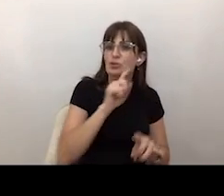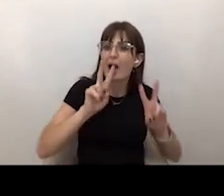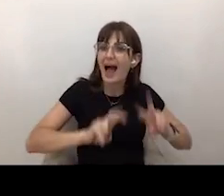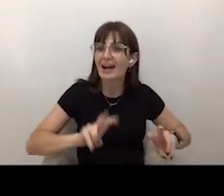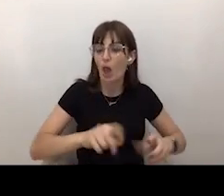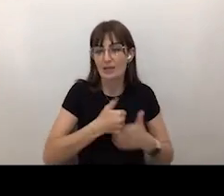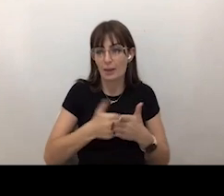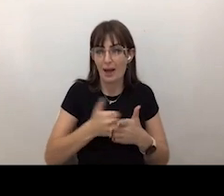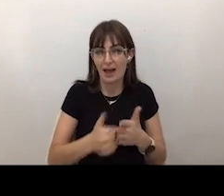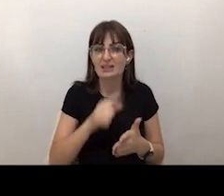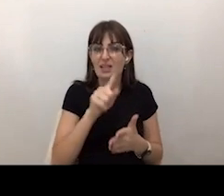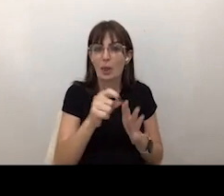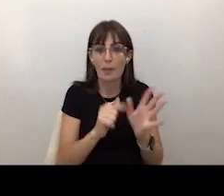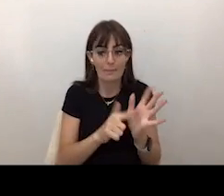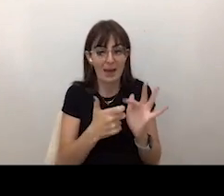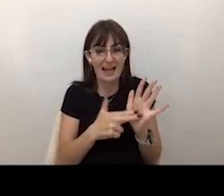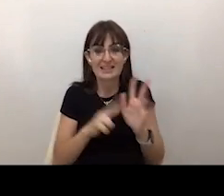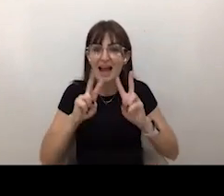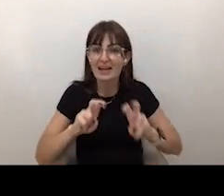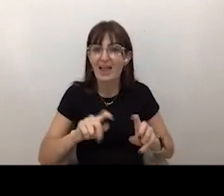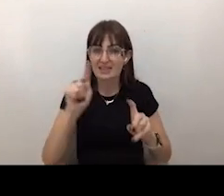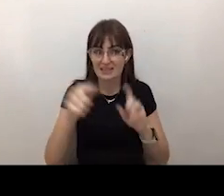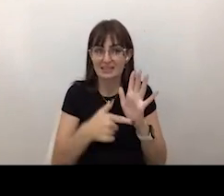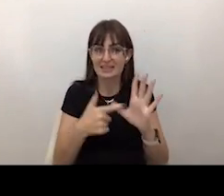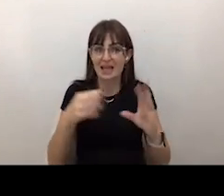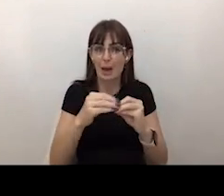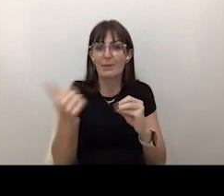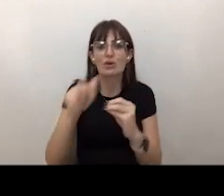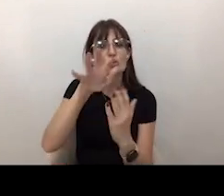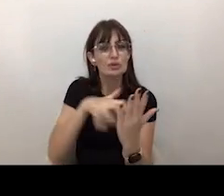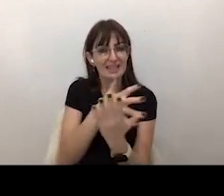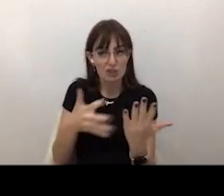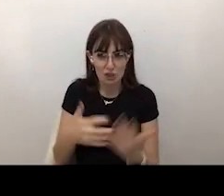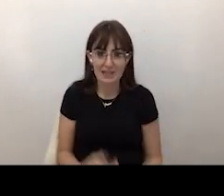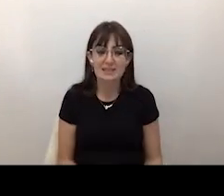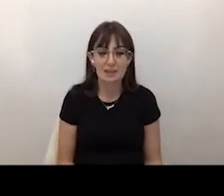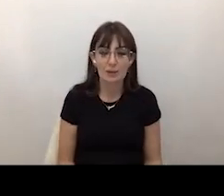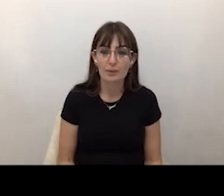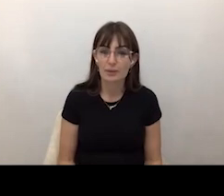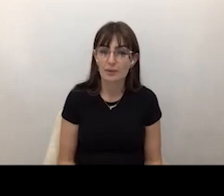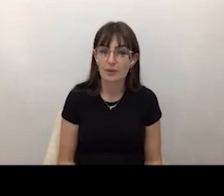It is on the pattern analysis tab if you are using this sheet. If you have a CRM,